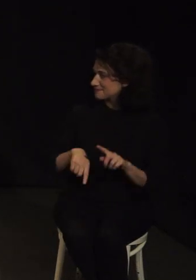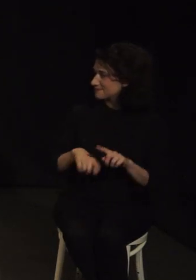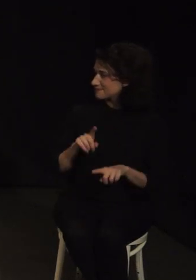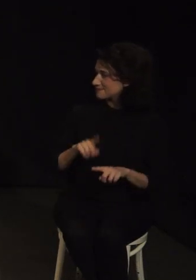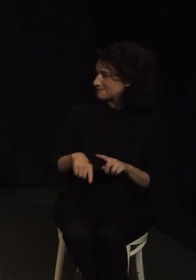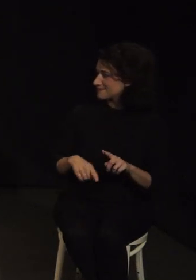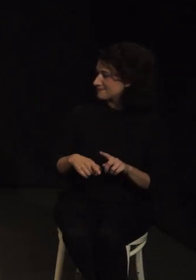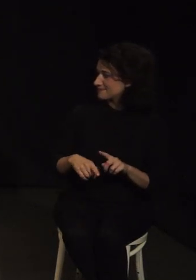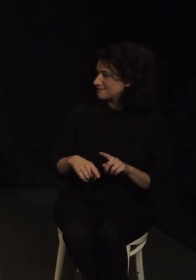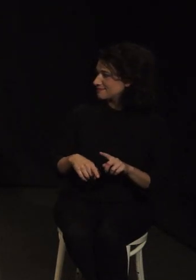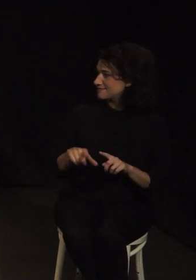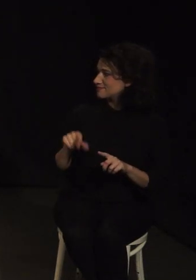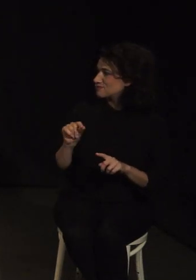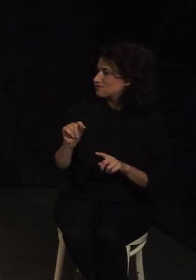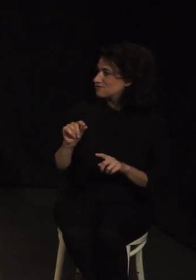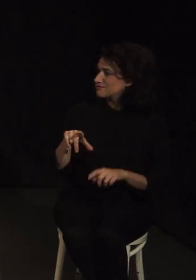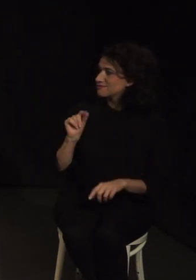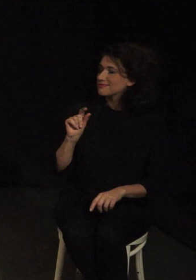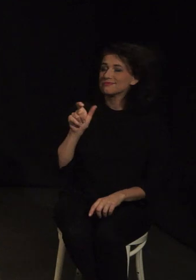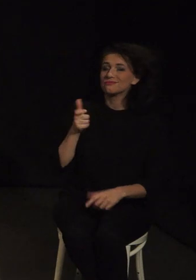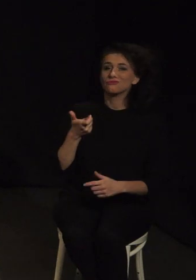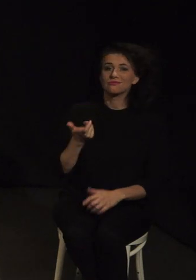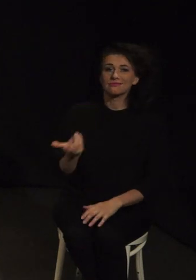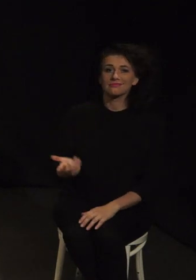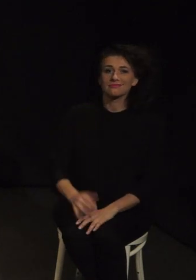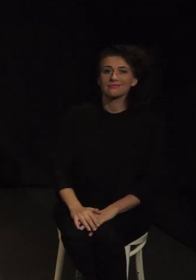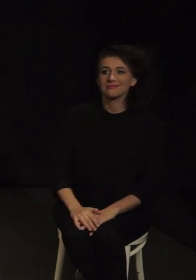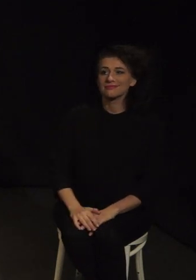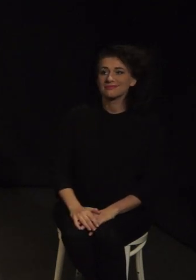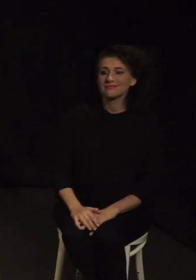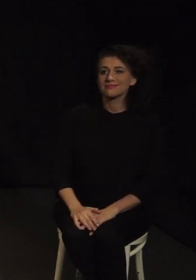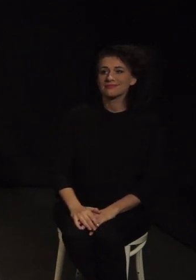Of course! Which fragment did we talk about?